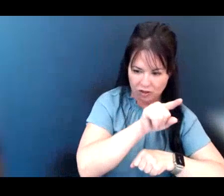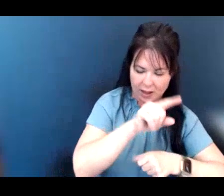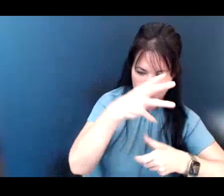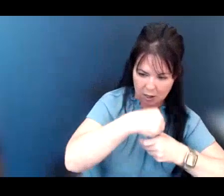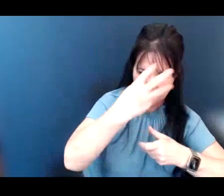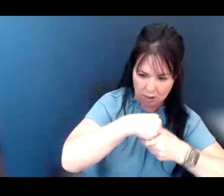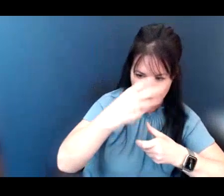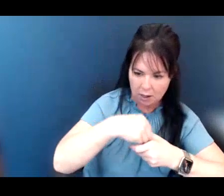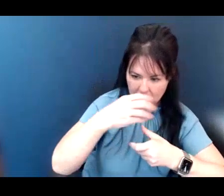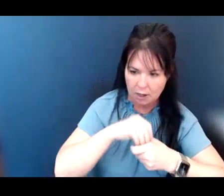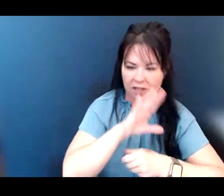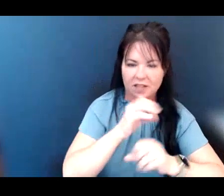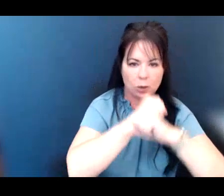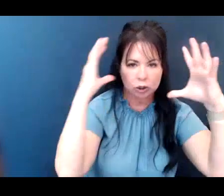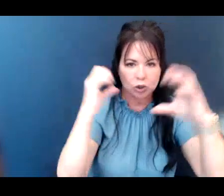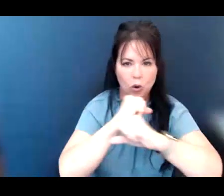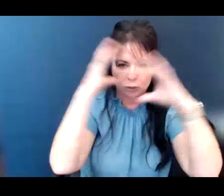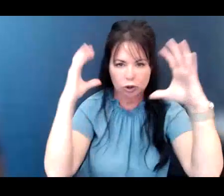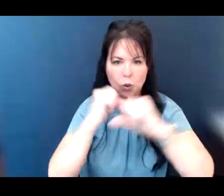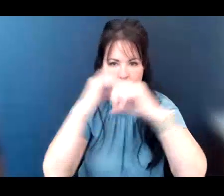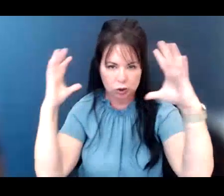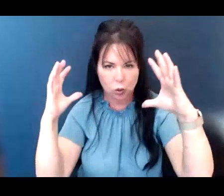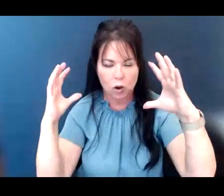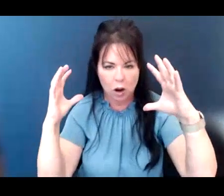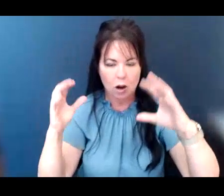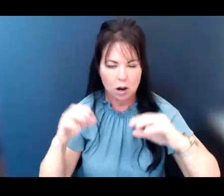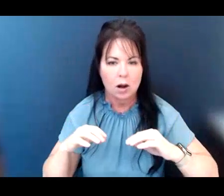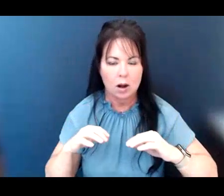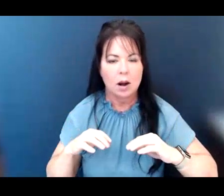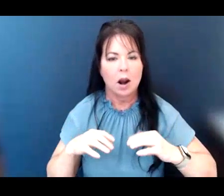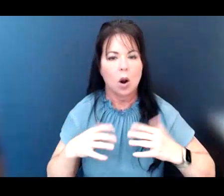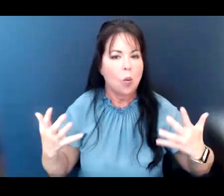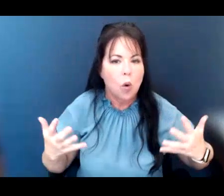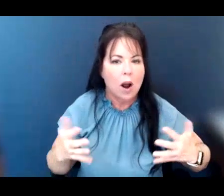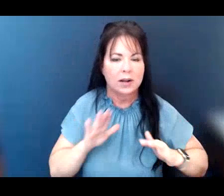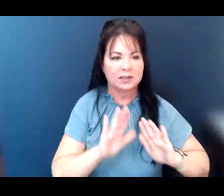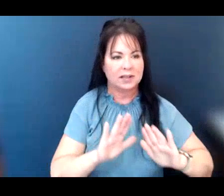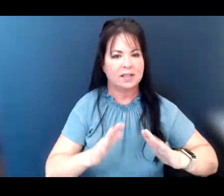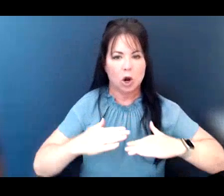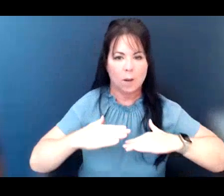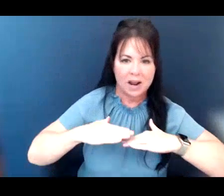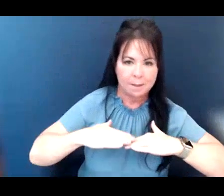What is the true minimum usable and viable product? And just wanted to throw that out there.